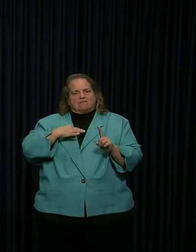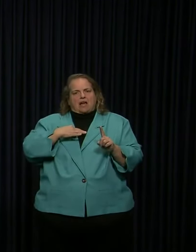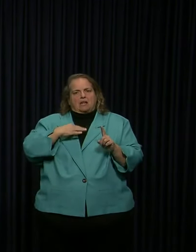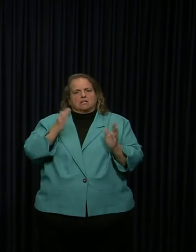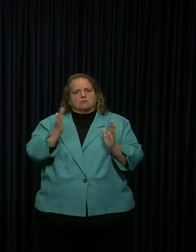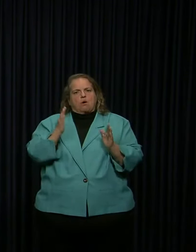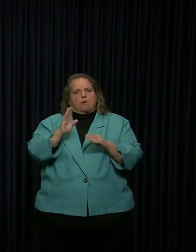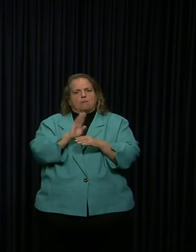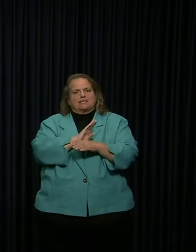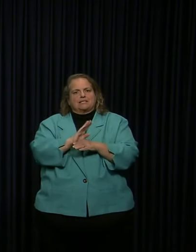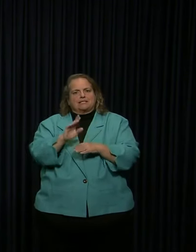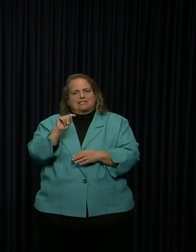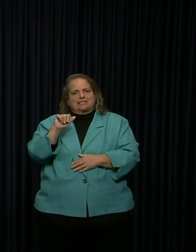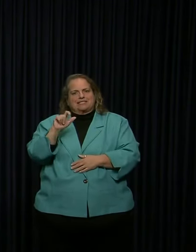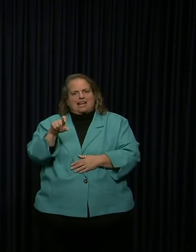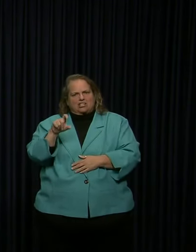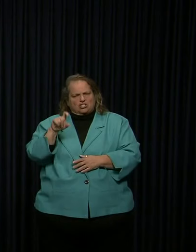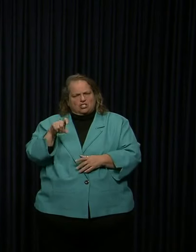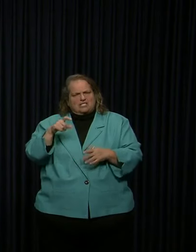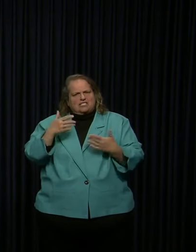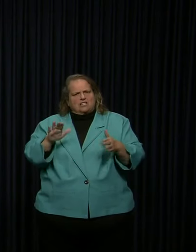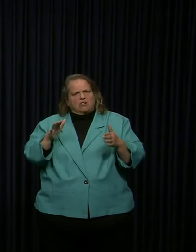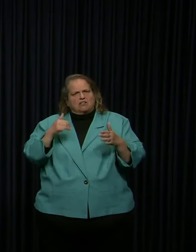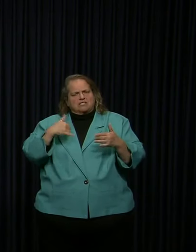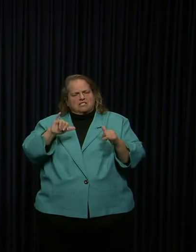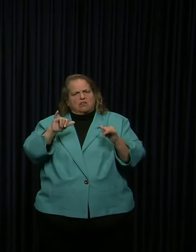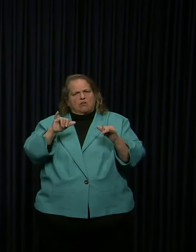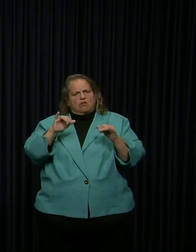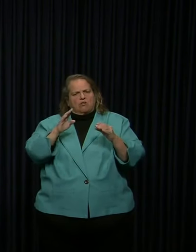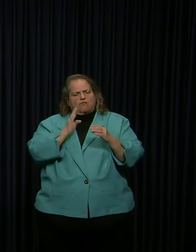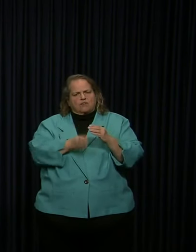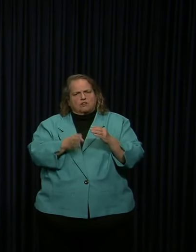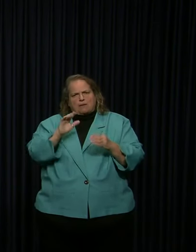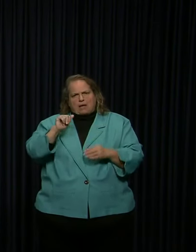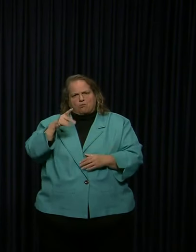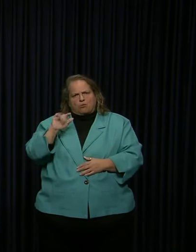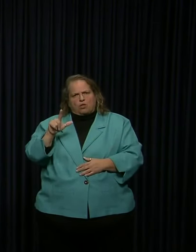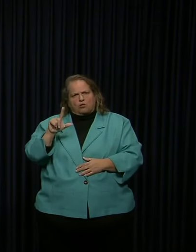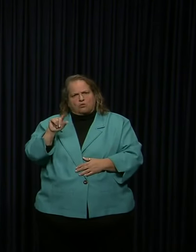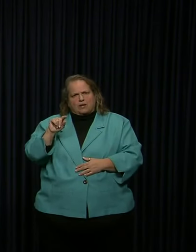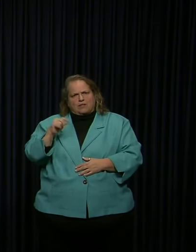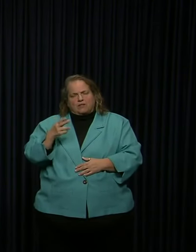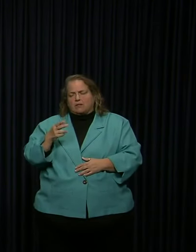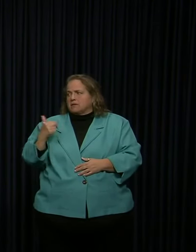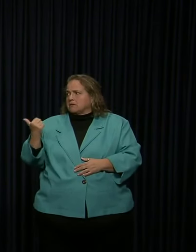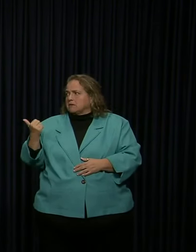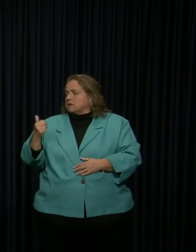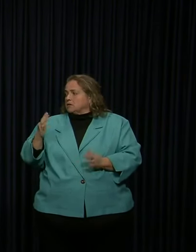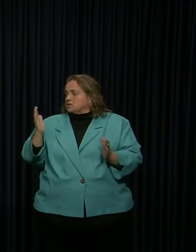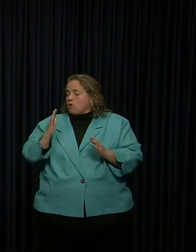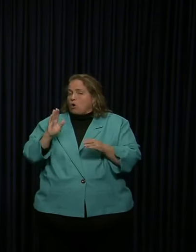THE NEXT FISCAL YEAR, THAT'S A BIG DEAL ON A STATE LEVEL BUT IT'S JUST THE RIGHT THING TO DO